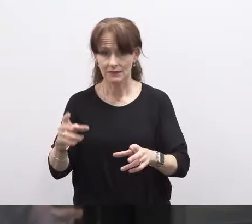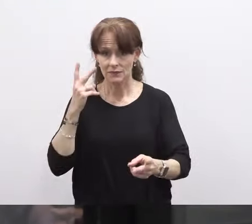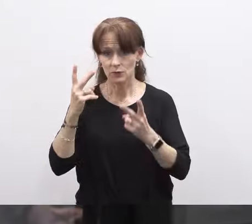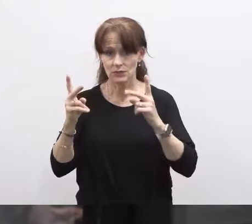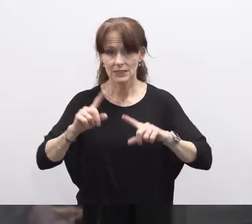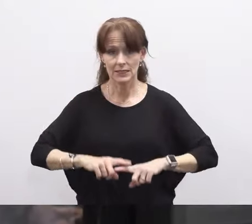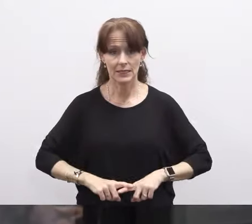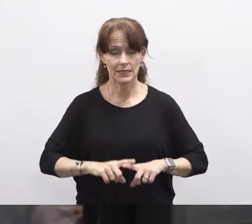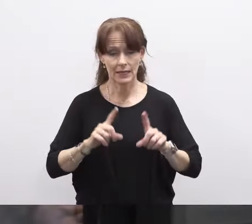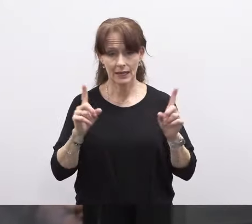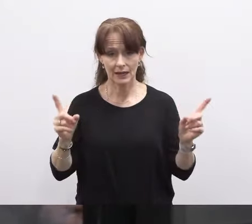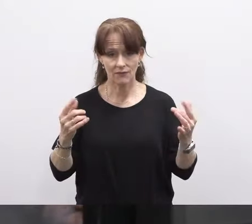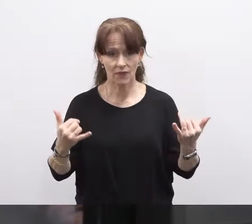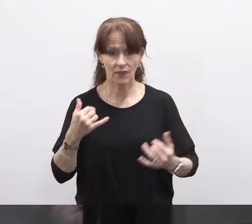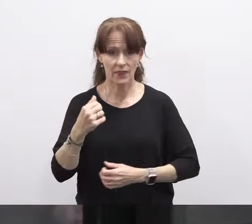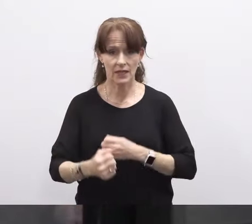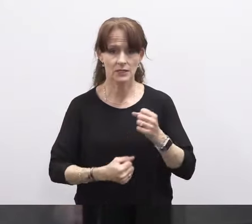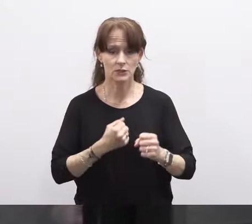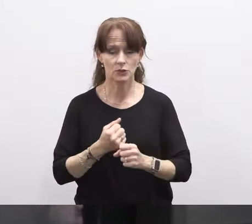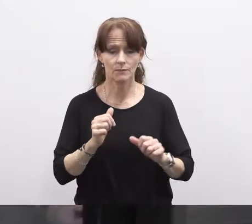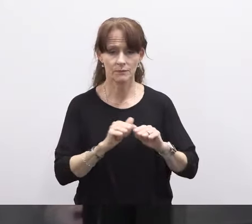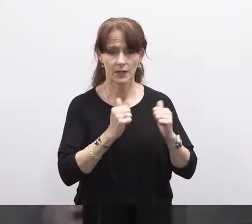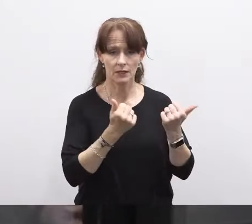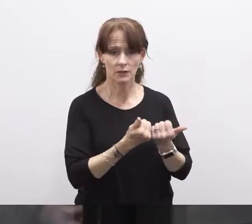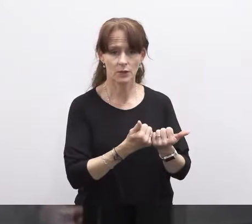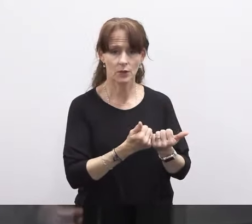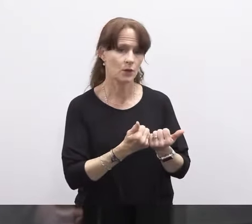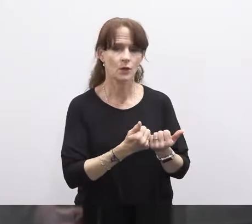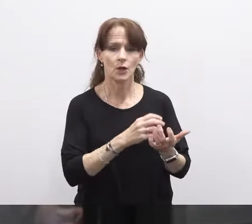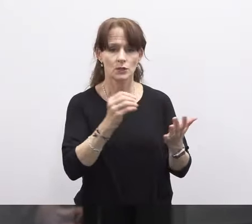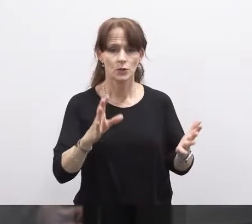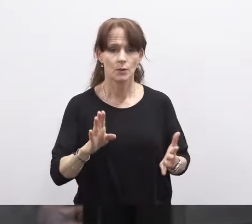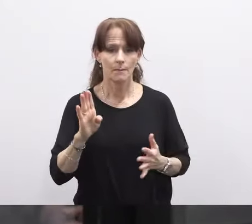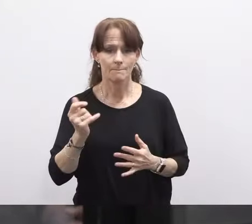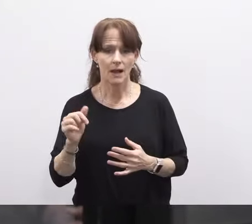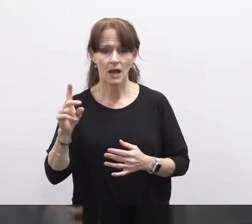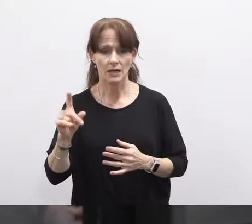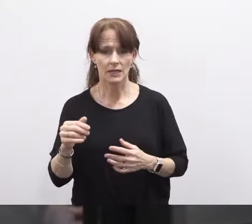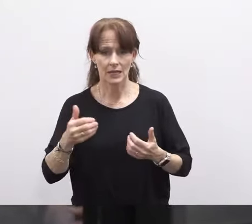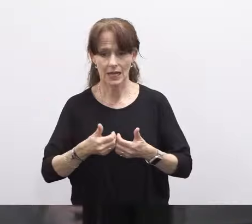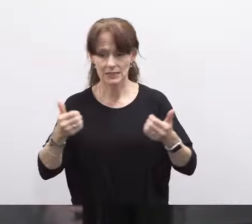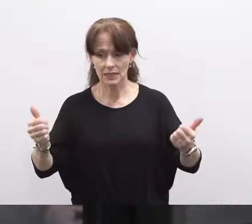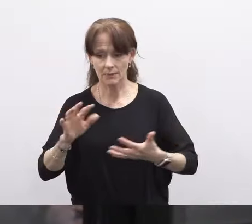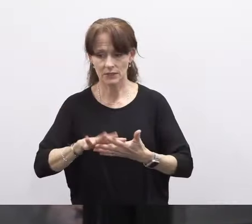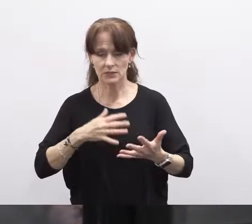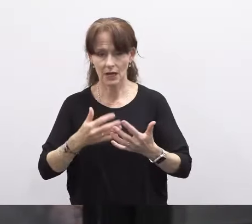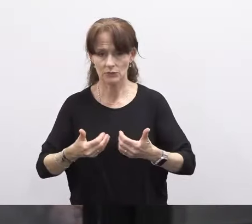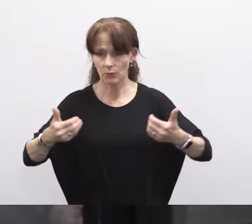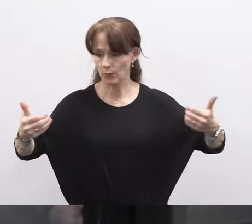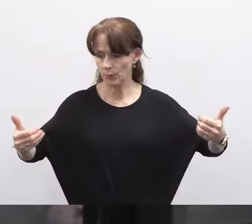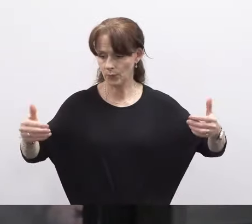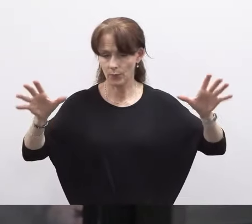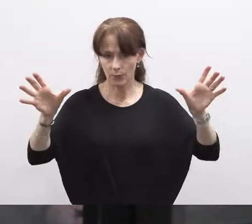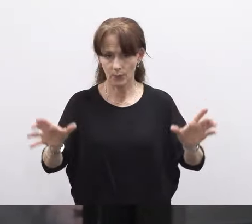is that your associated student body activity used to be reported on a separate schedule as a fiduciary activity,